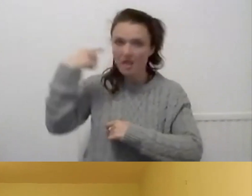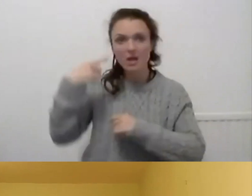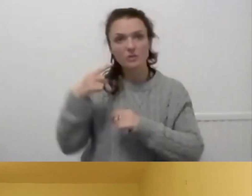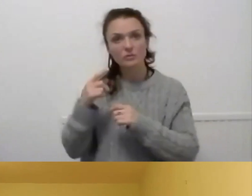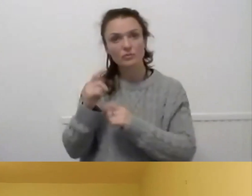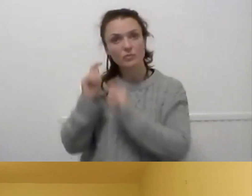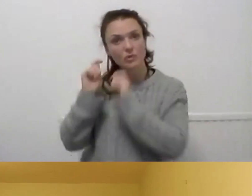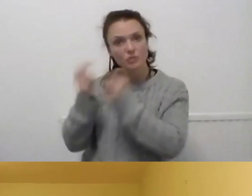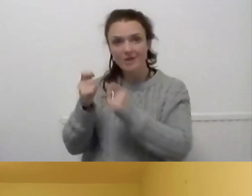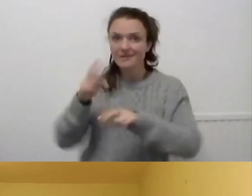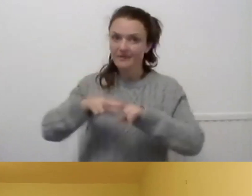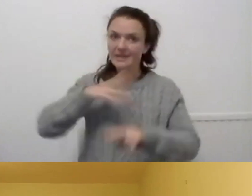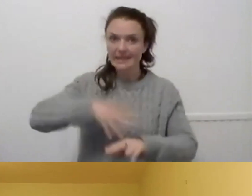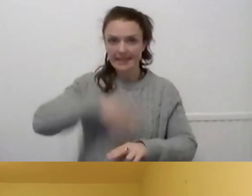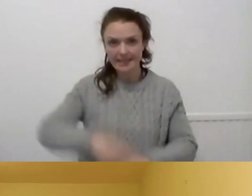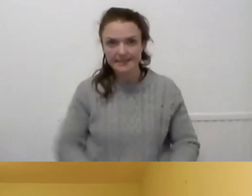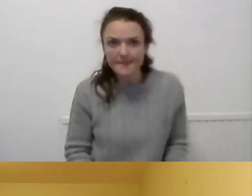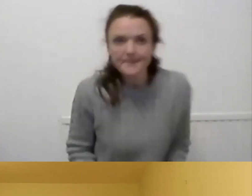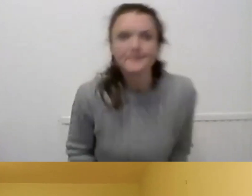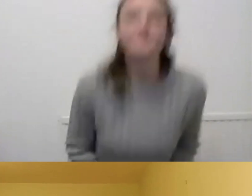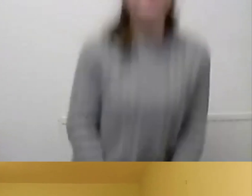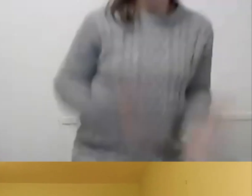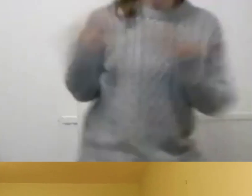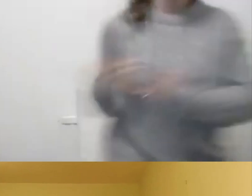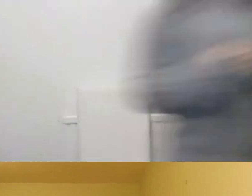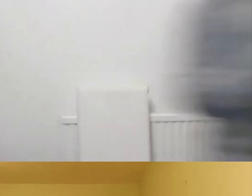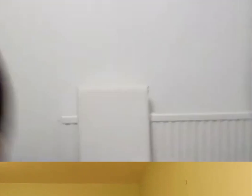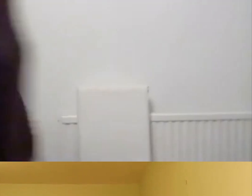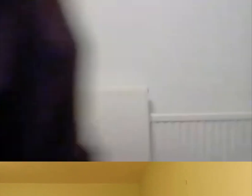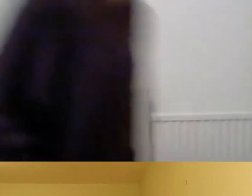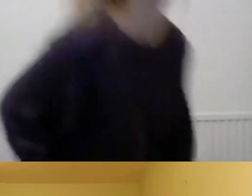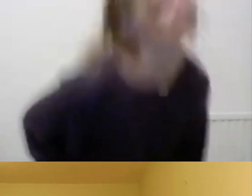that's a really important point. Thank you very much for bringing that up. And back to you,